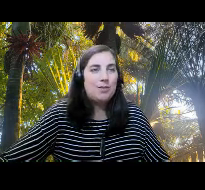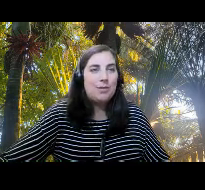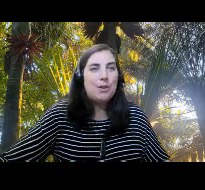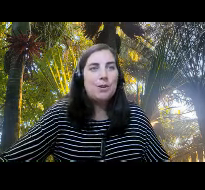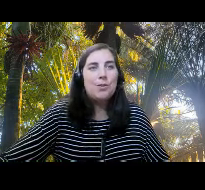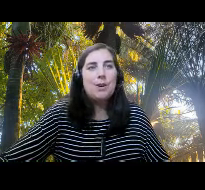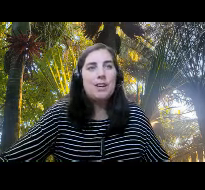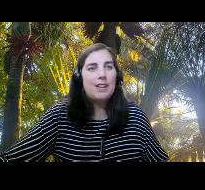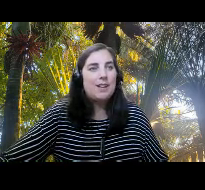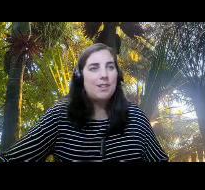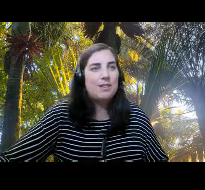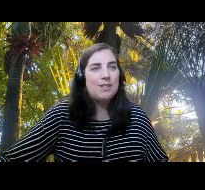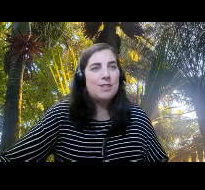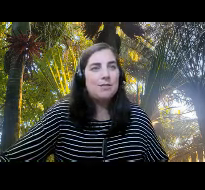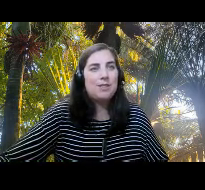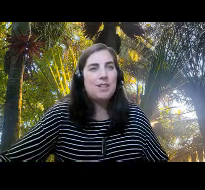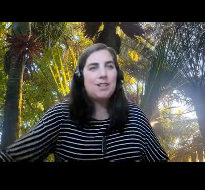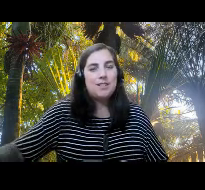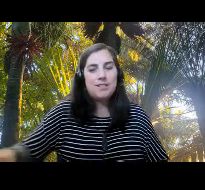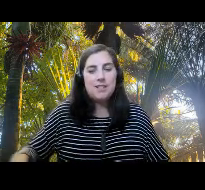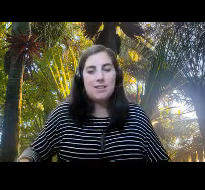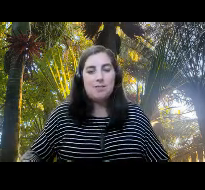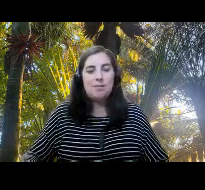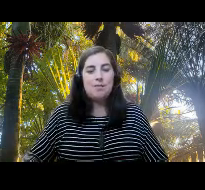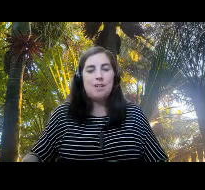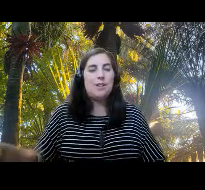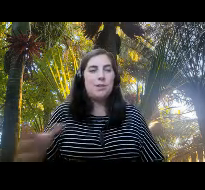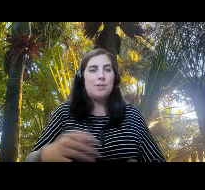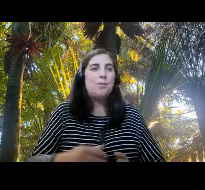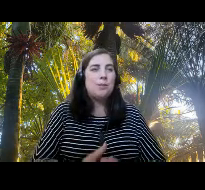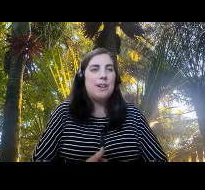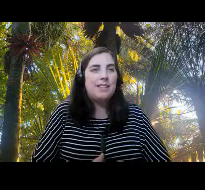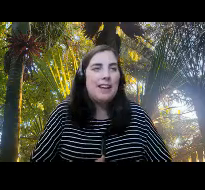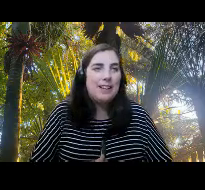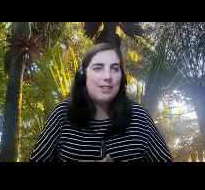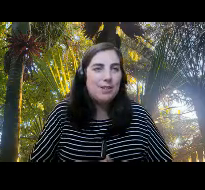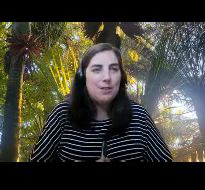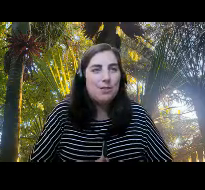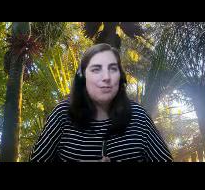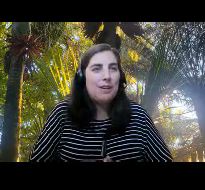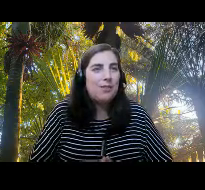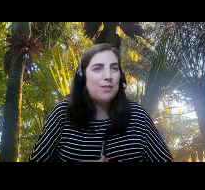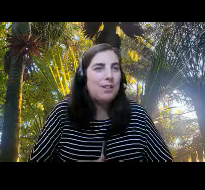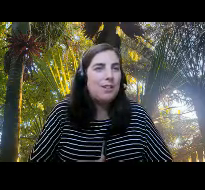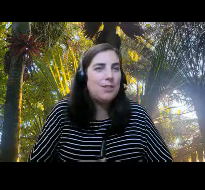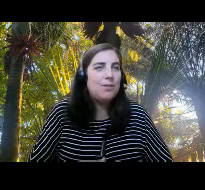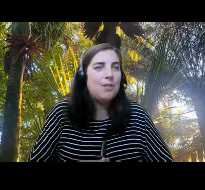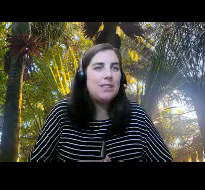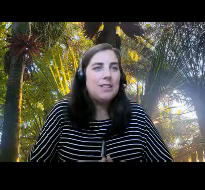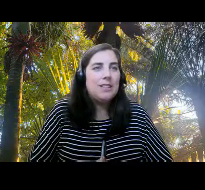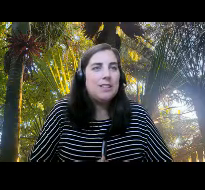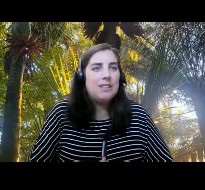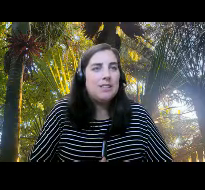for aquatic ecosystems and incorporating that into your biodiversity score?